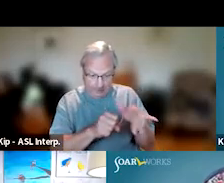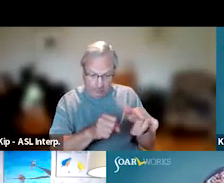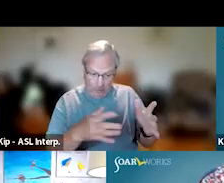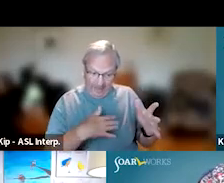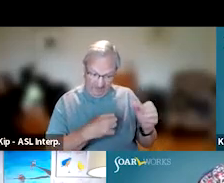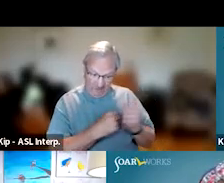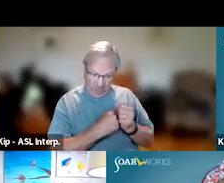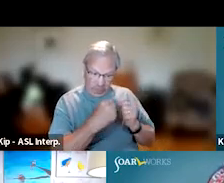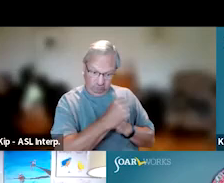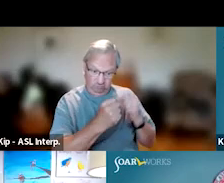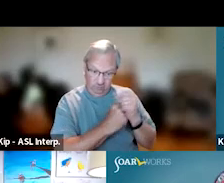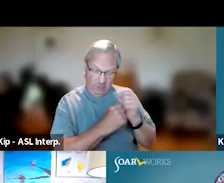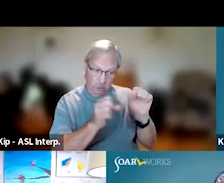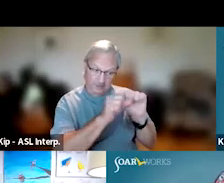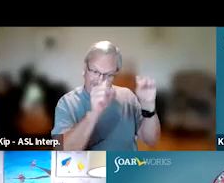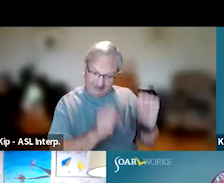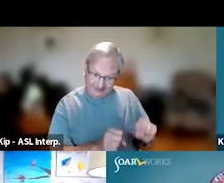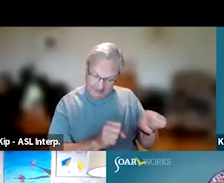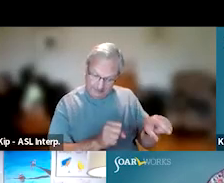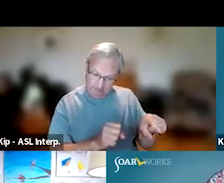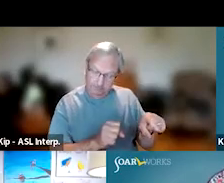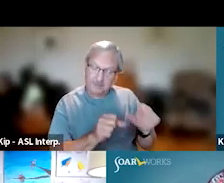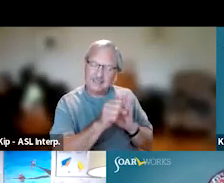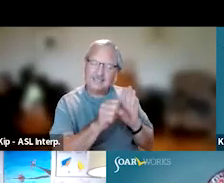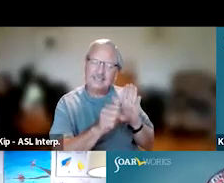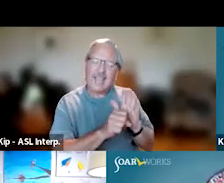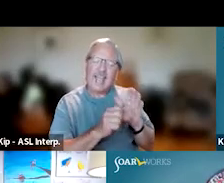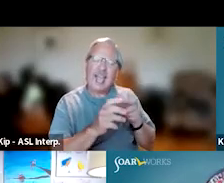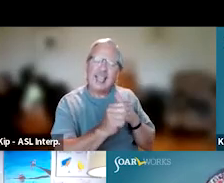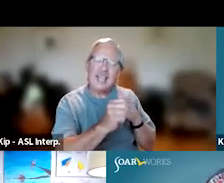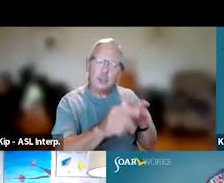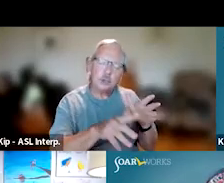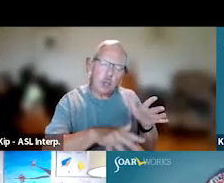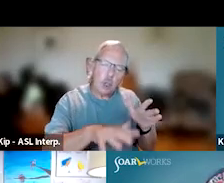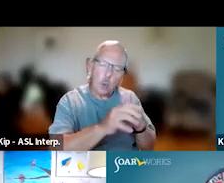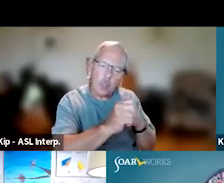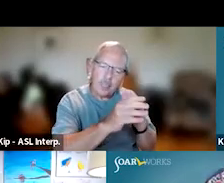and a system, some state leaders and local leaders have come up with ways to keep track